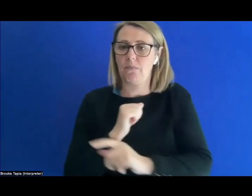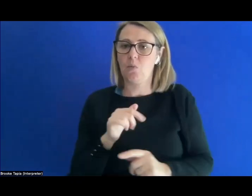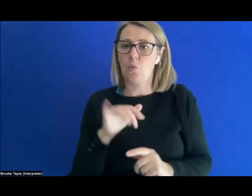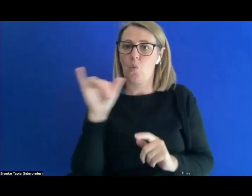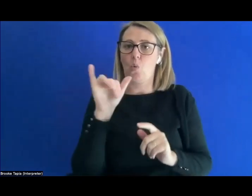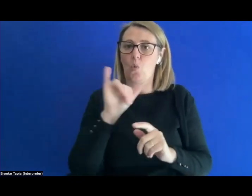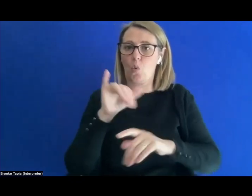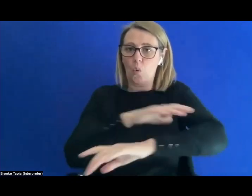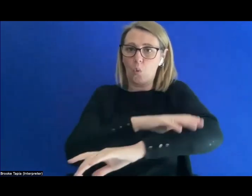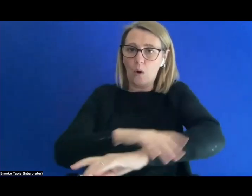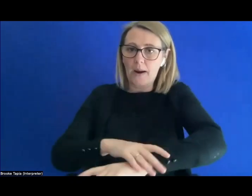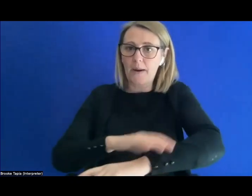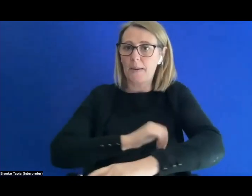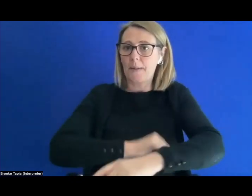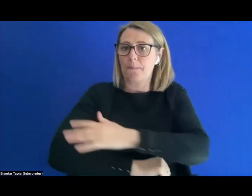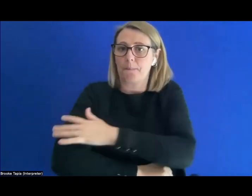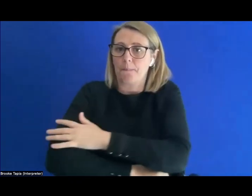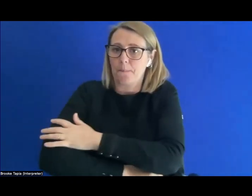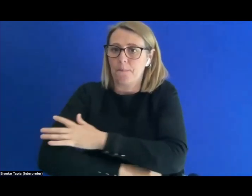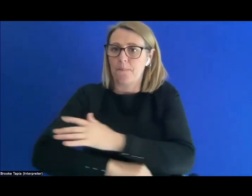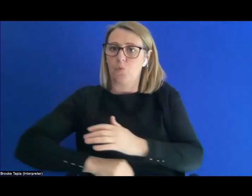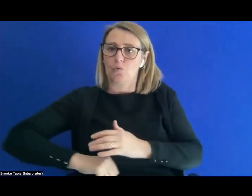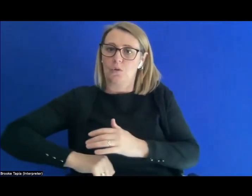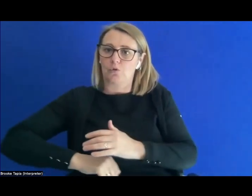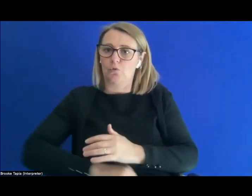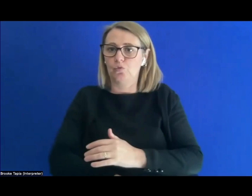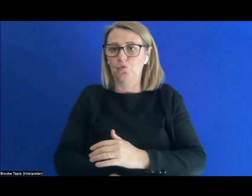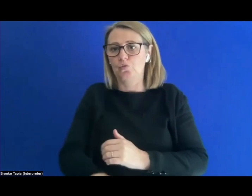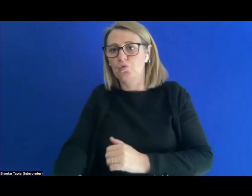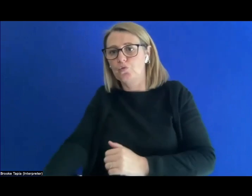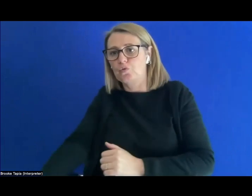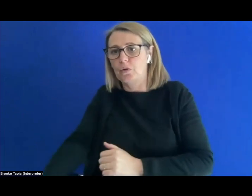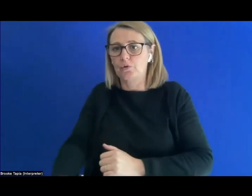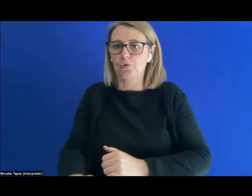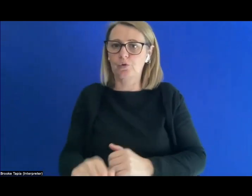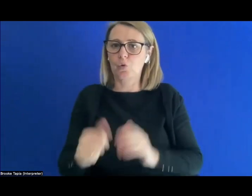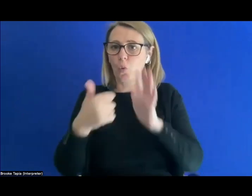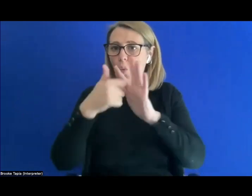upper-arm-to-upper-arm or thigh-to-thigh or knee-to-knee, but you are there but you have